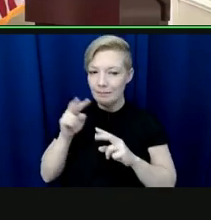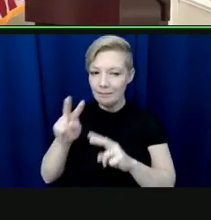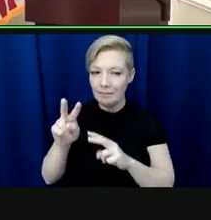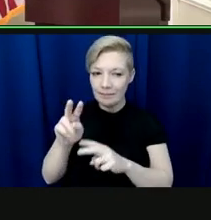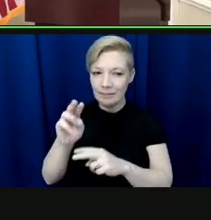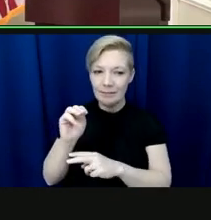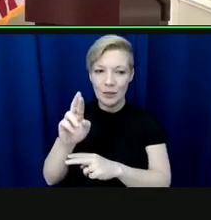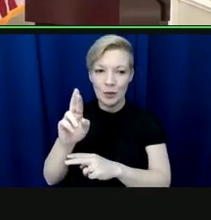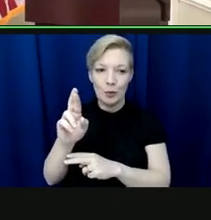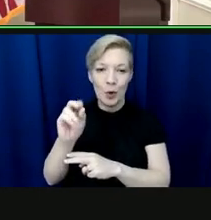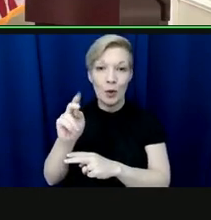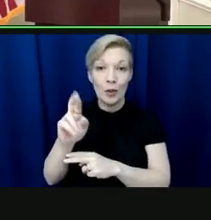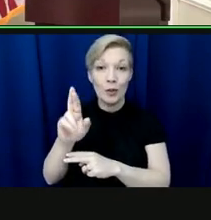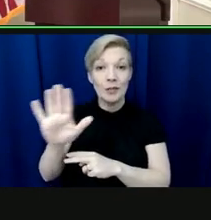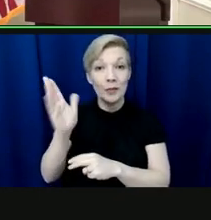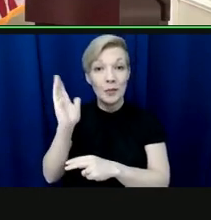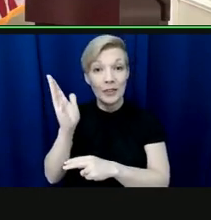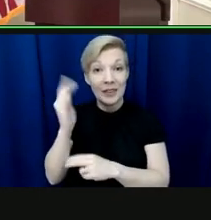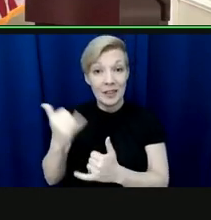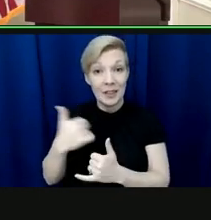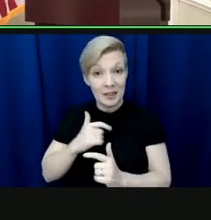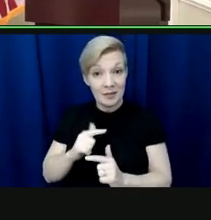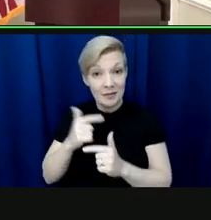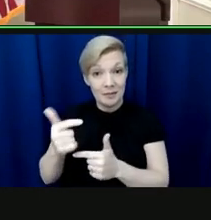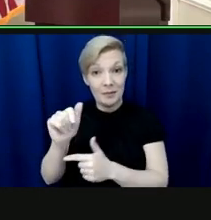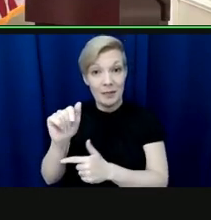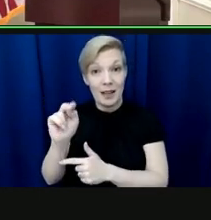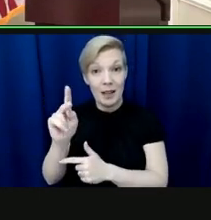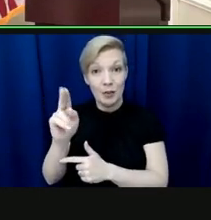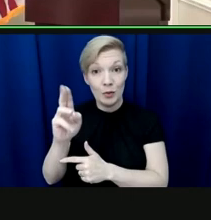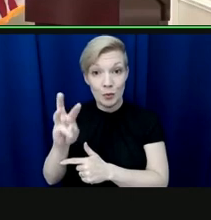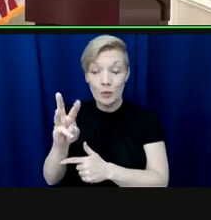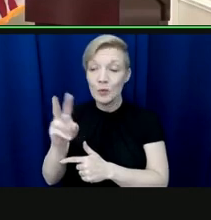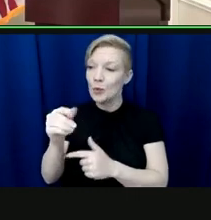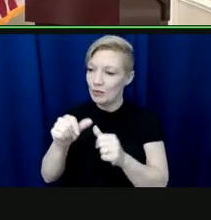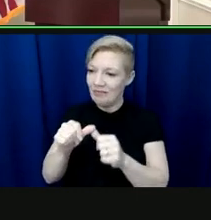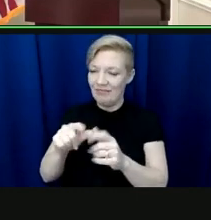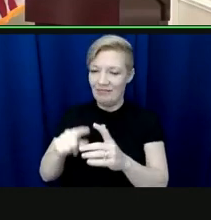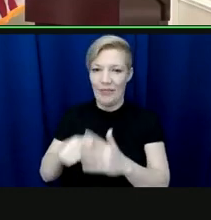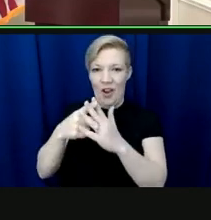and with that, I'll hand it over to Andrew Mayock to get the program started. Andrew.